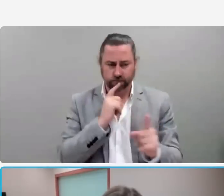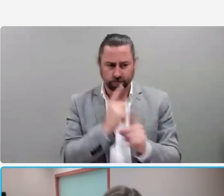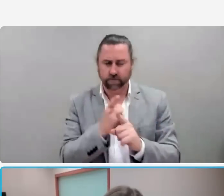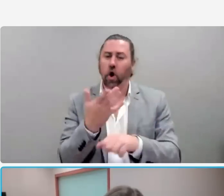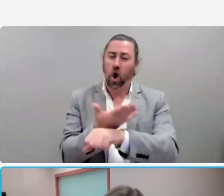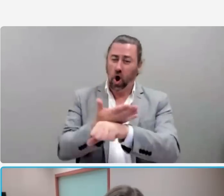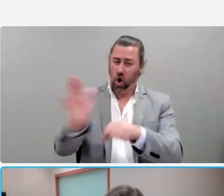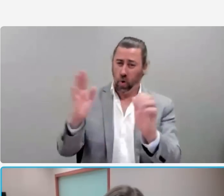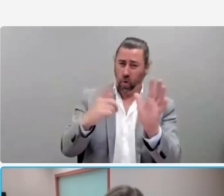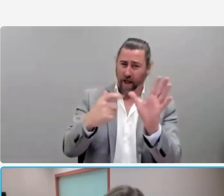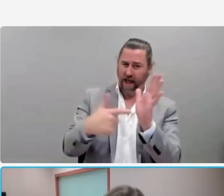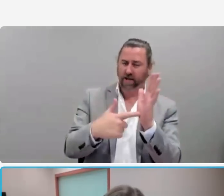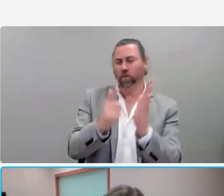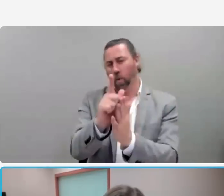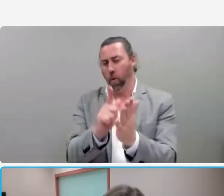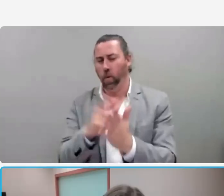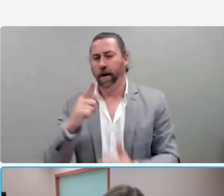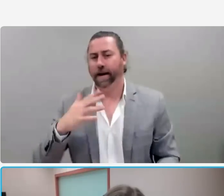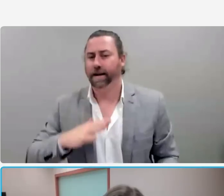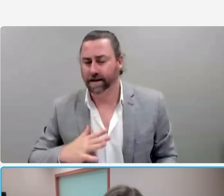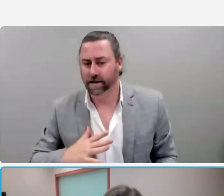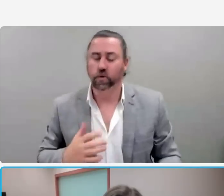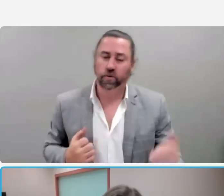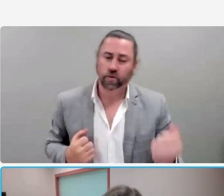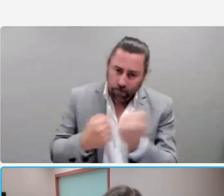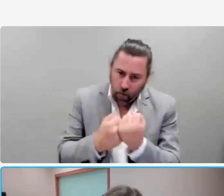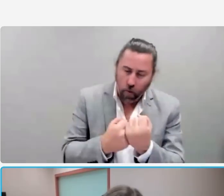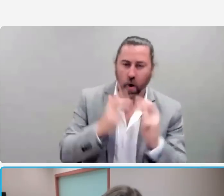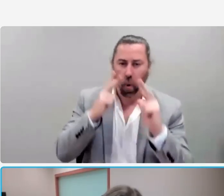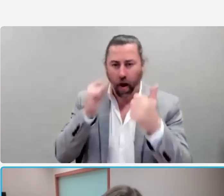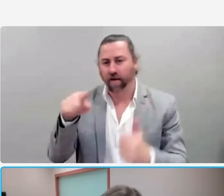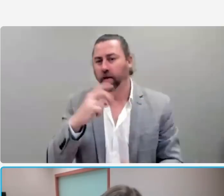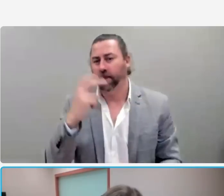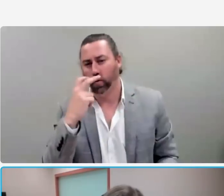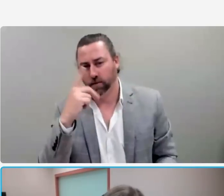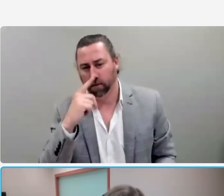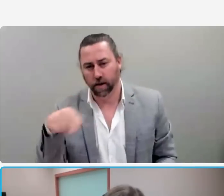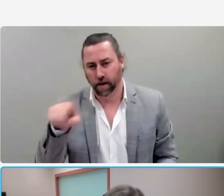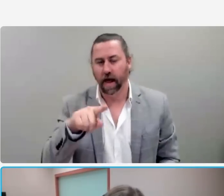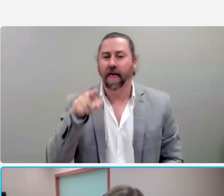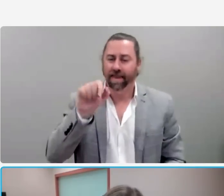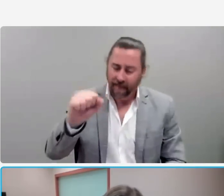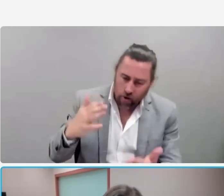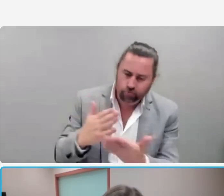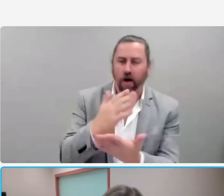which is based around the support and care needs of older people and their right to high quality and safe care.